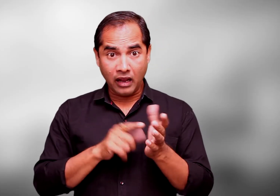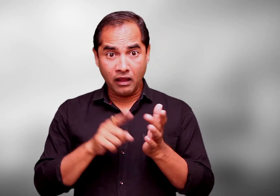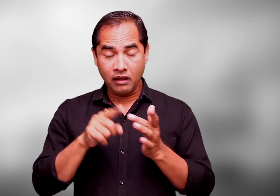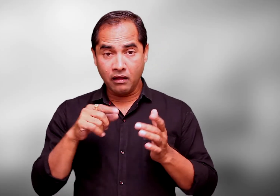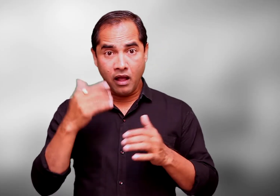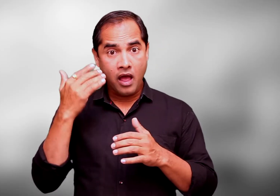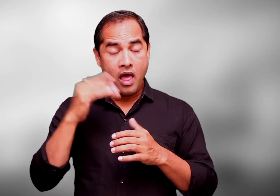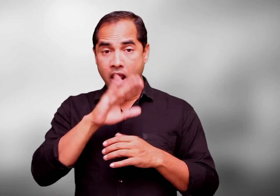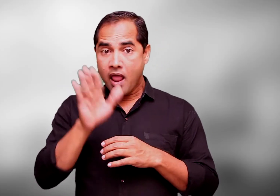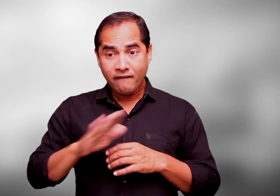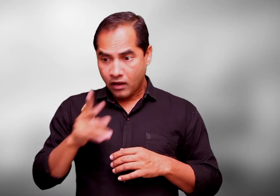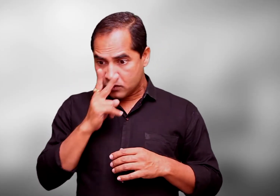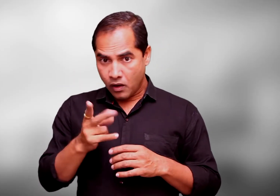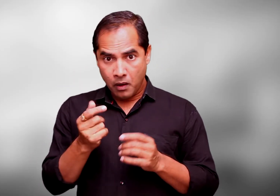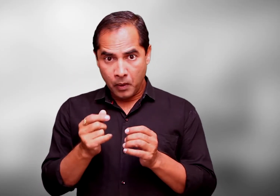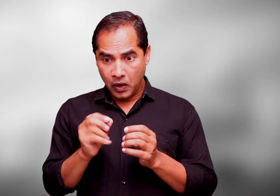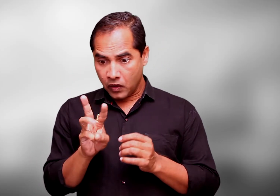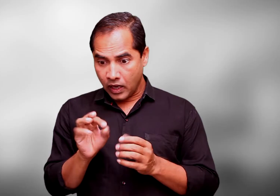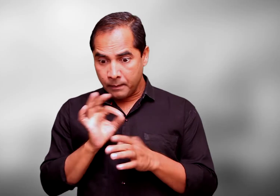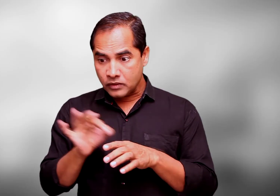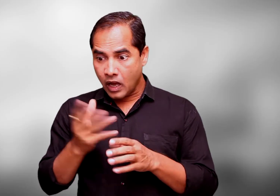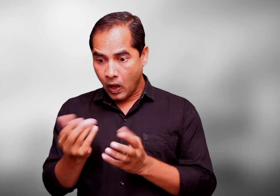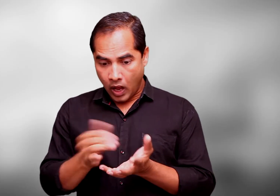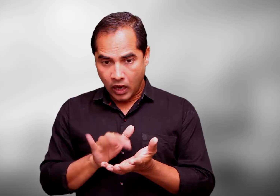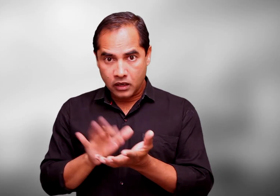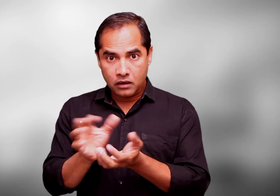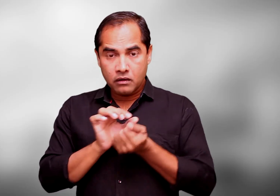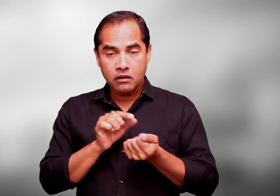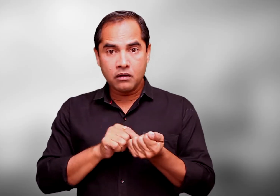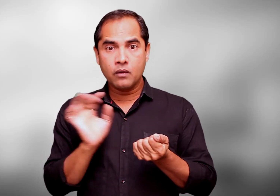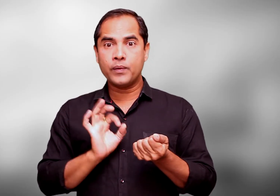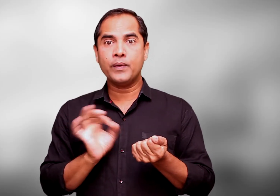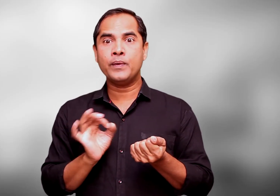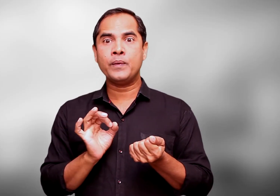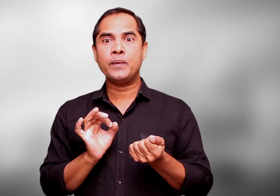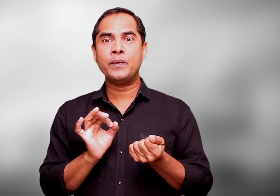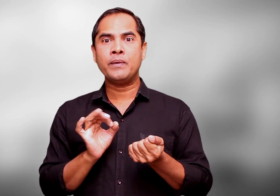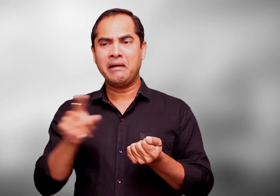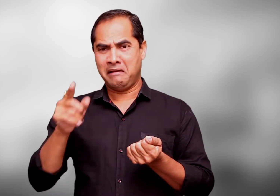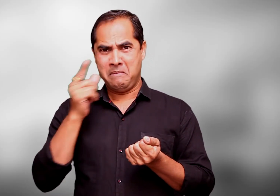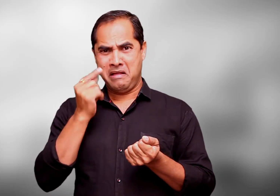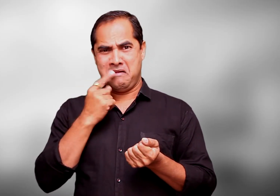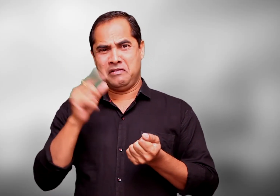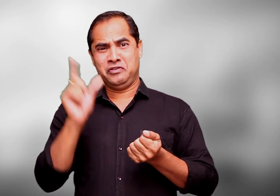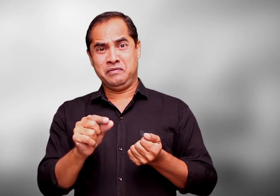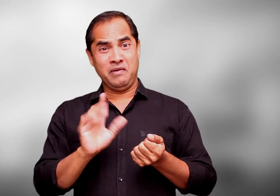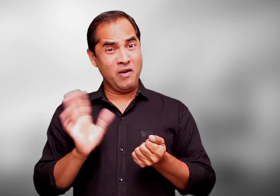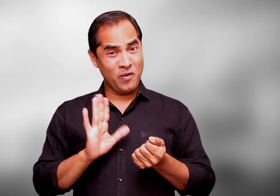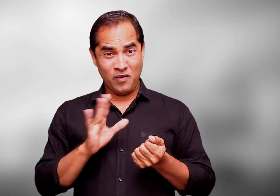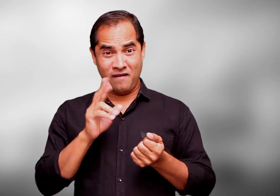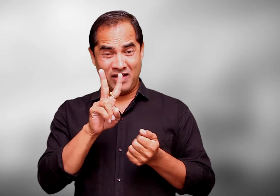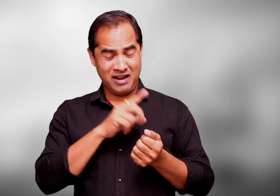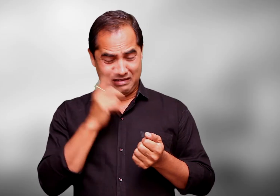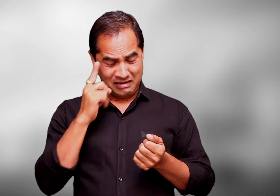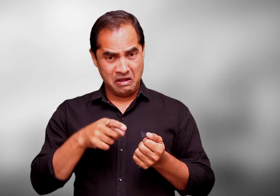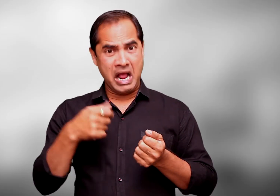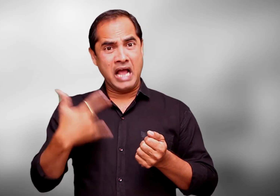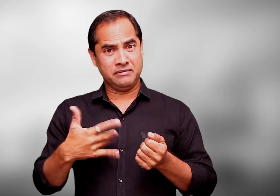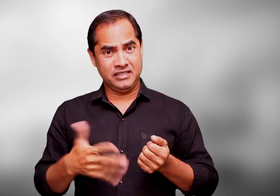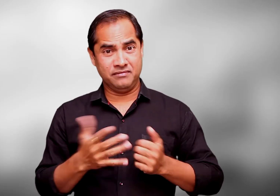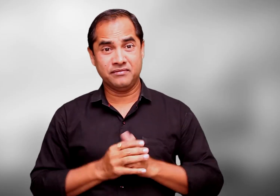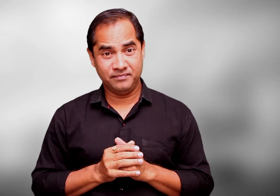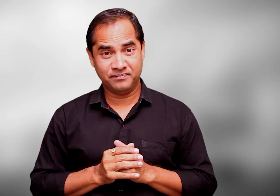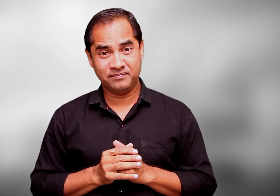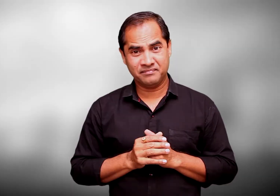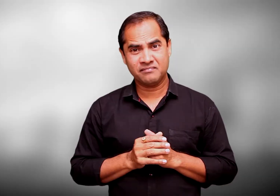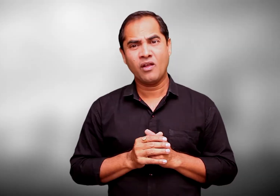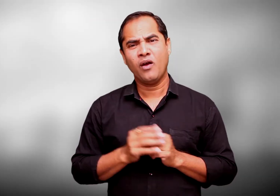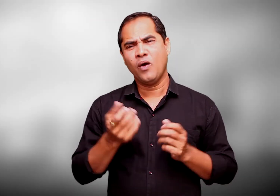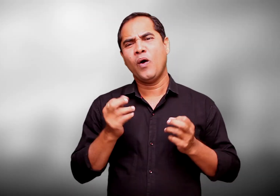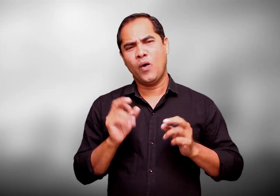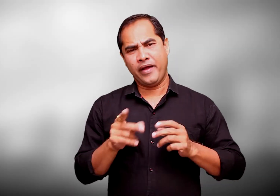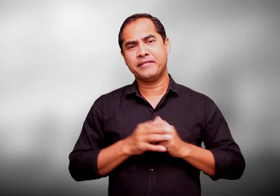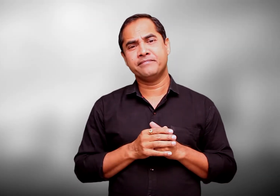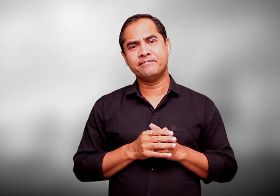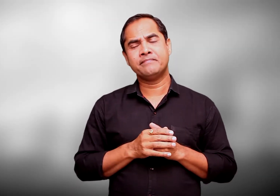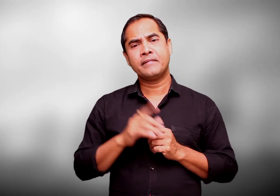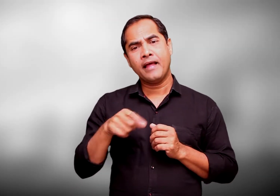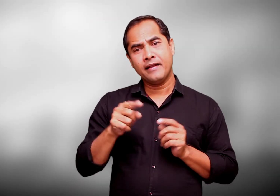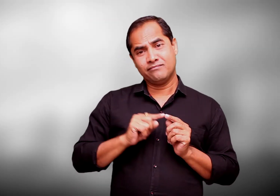to Valli, who scarcely saw that much money, this seemed like a fortune.